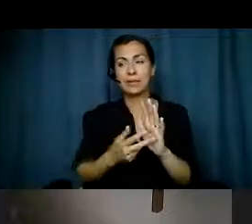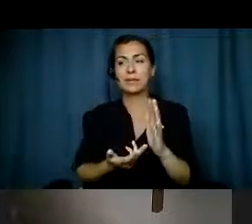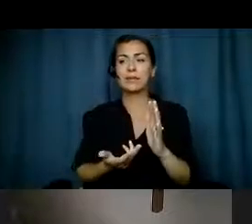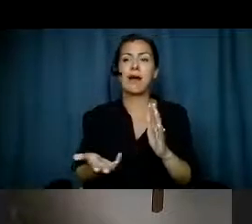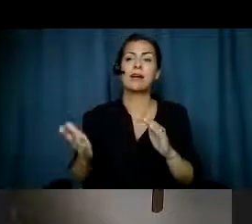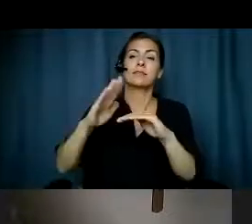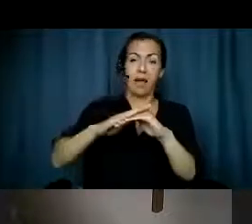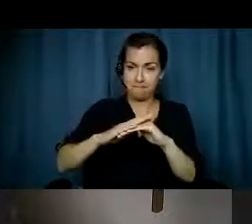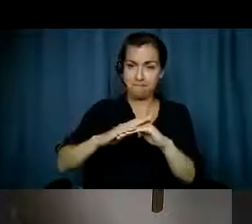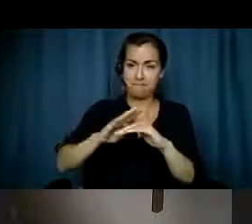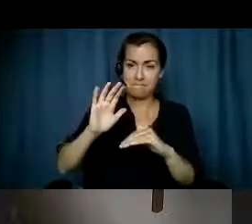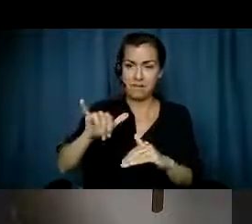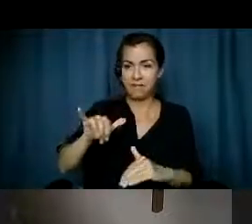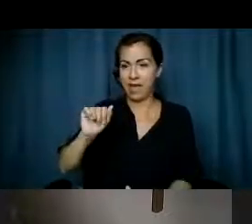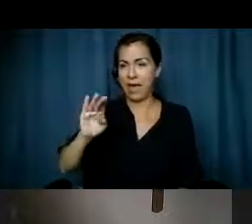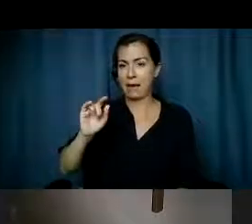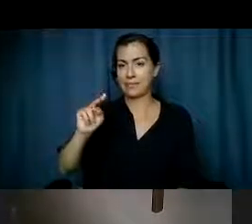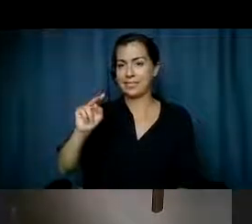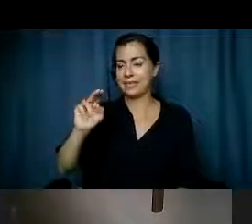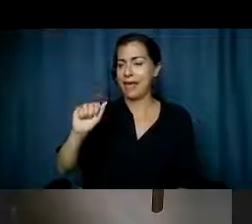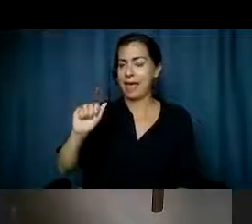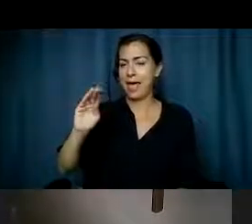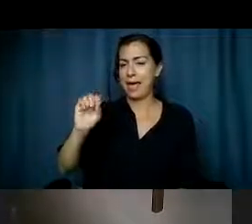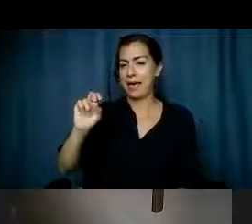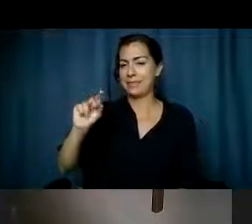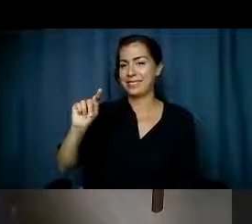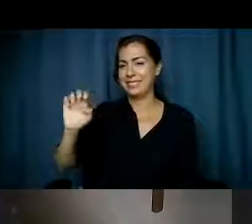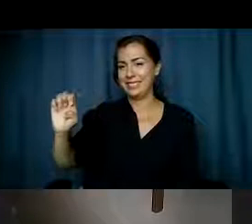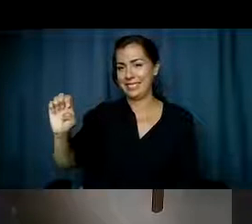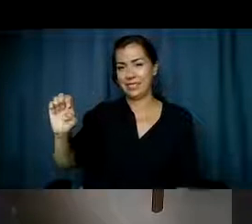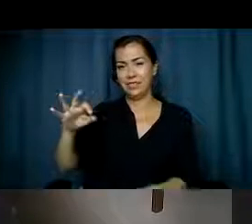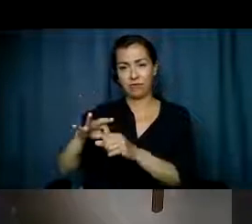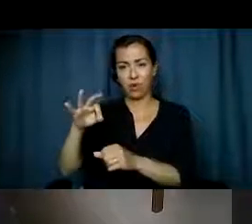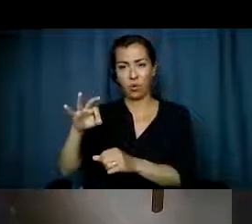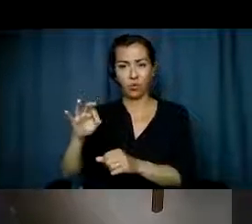screen of efforts to make voting more accessible